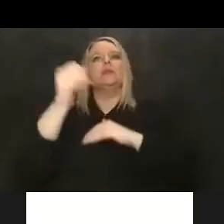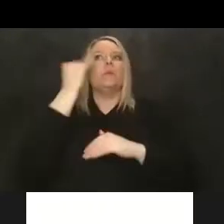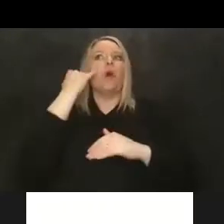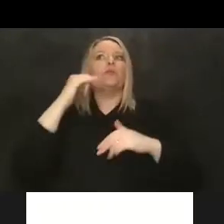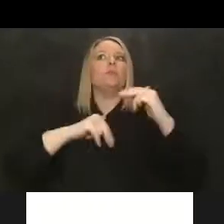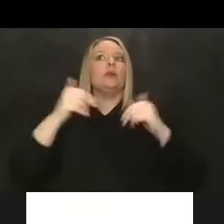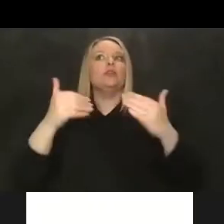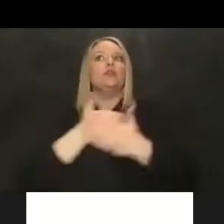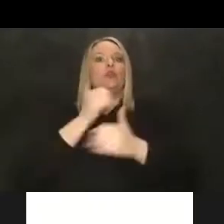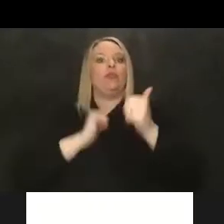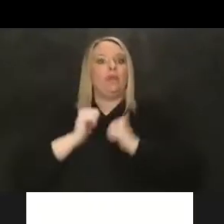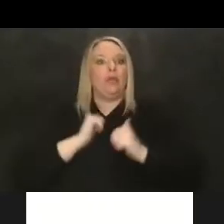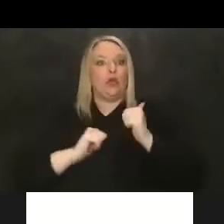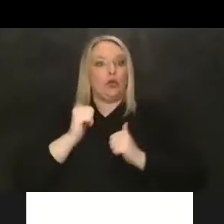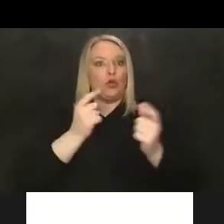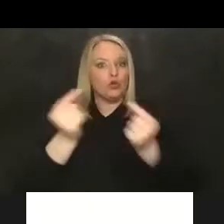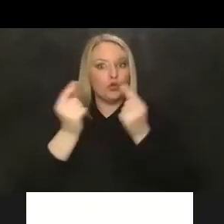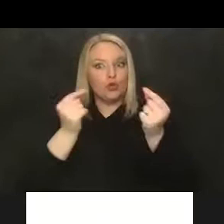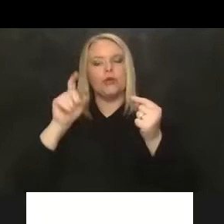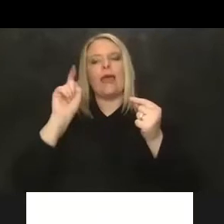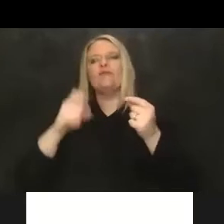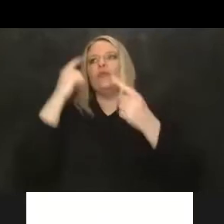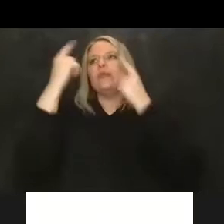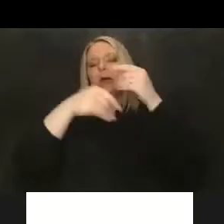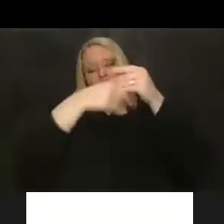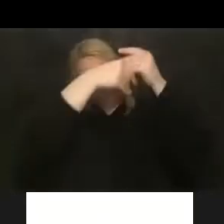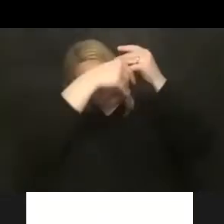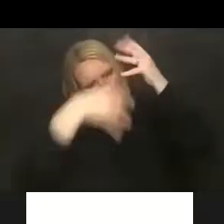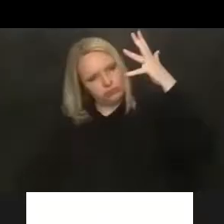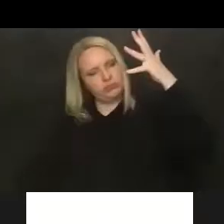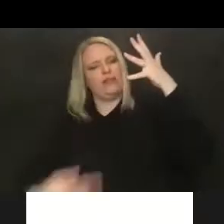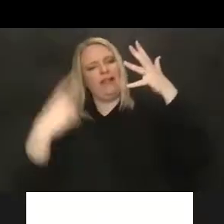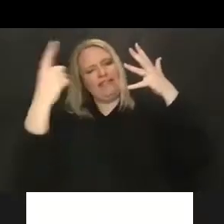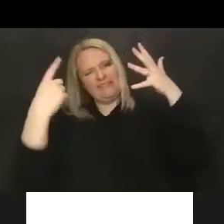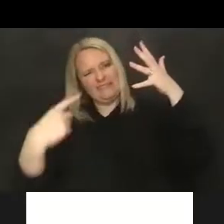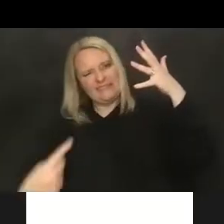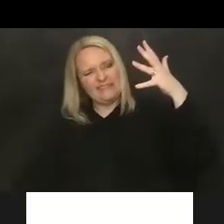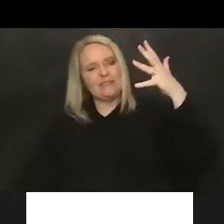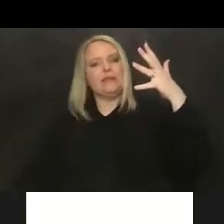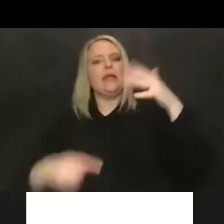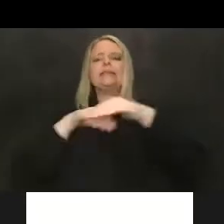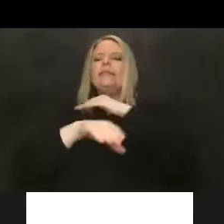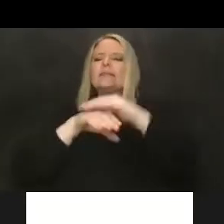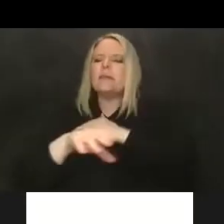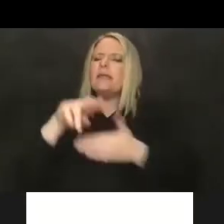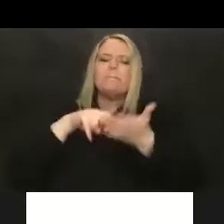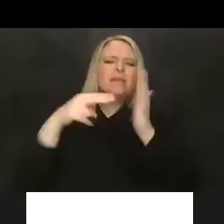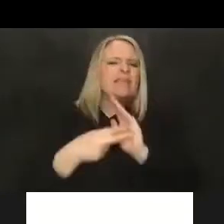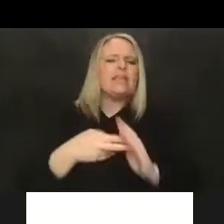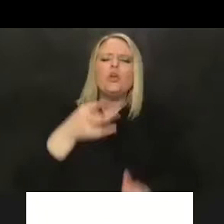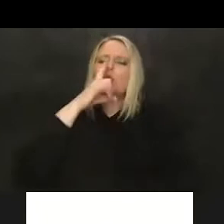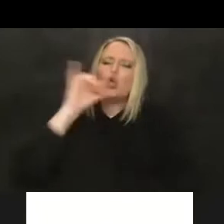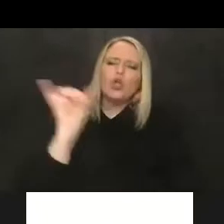you have to think about just so many things, what does accessibility mean for somebody who, you know,